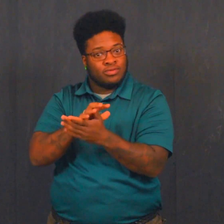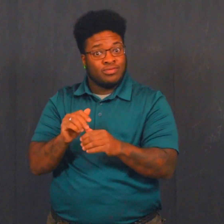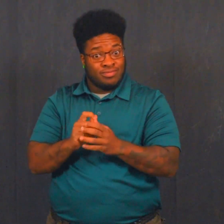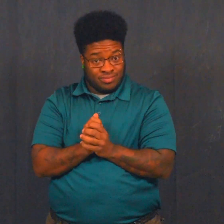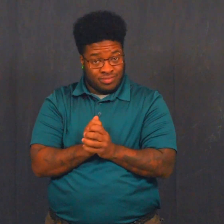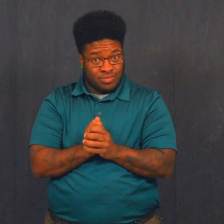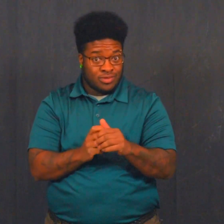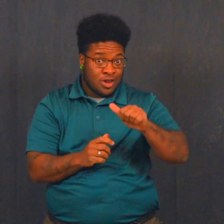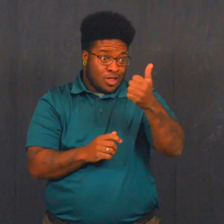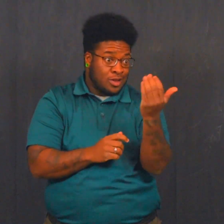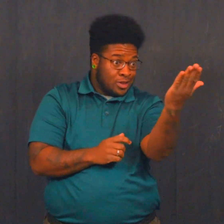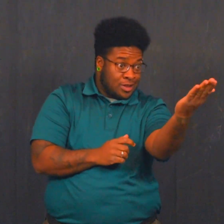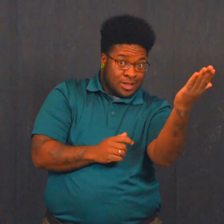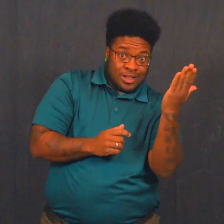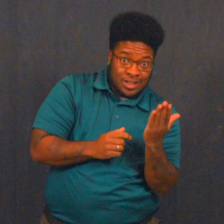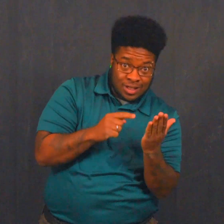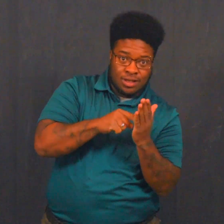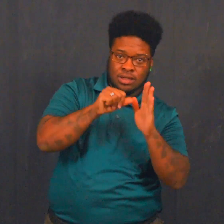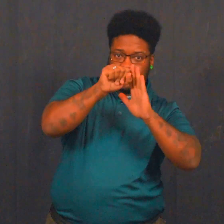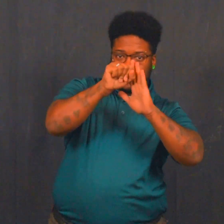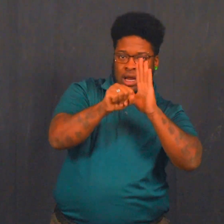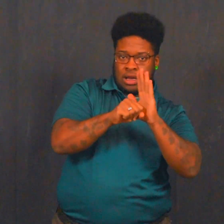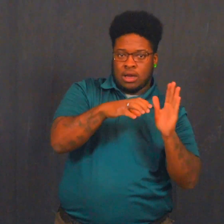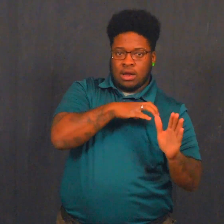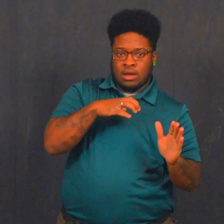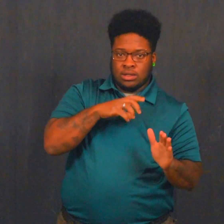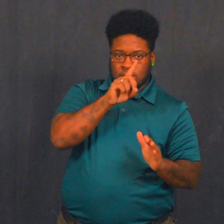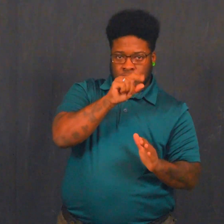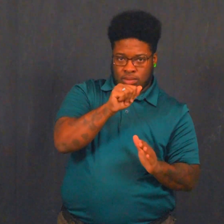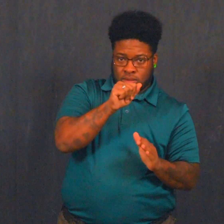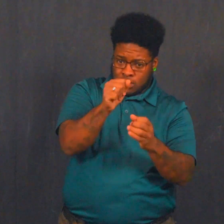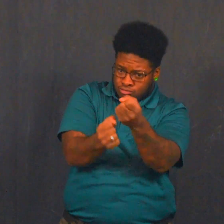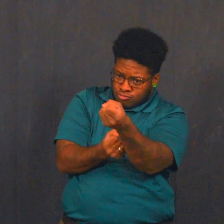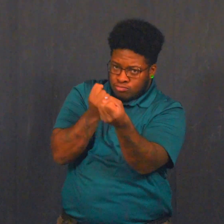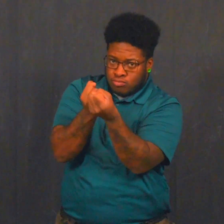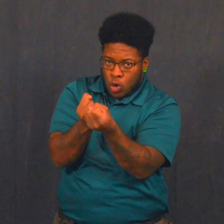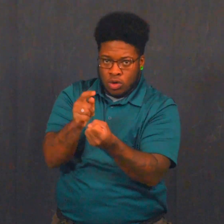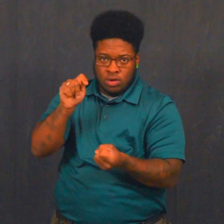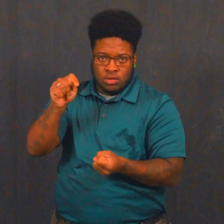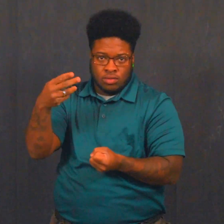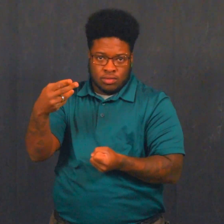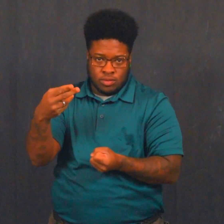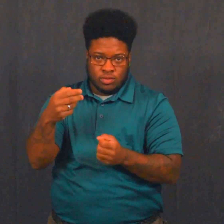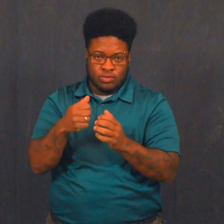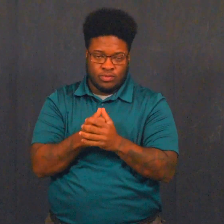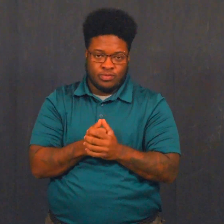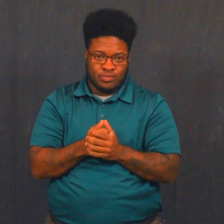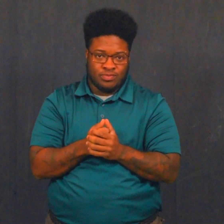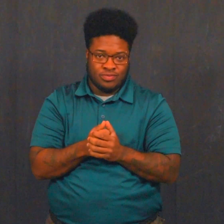State Academies and the State Council on Disability, and supported Thompson Hall.